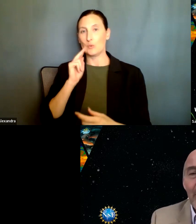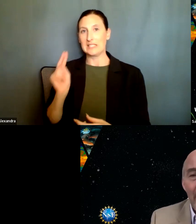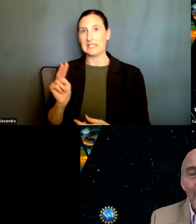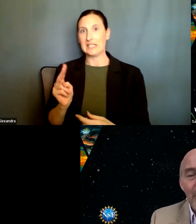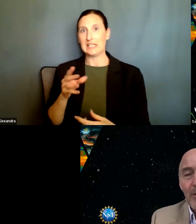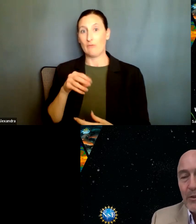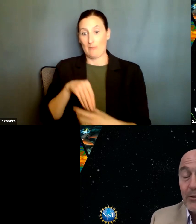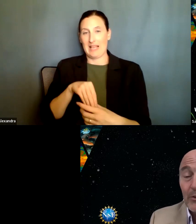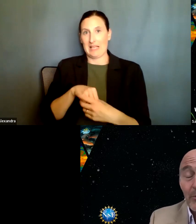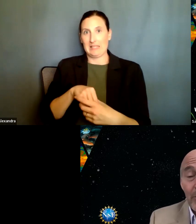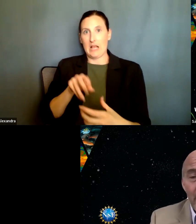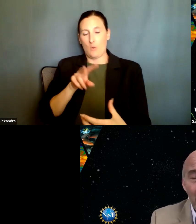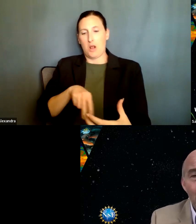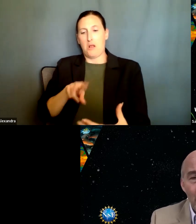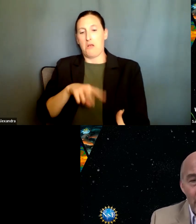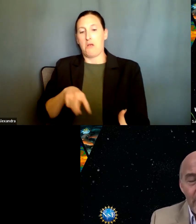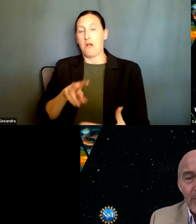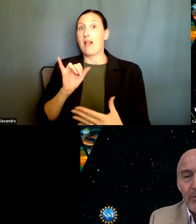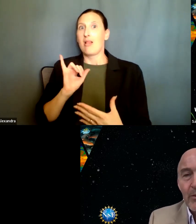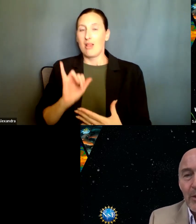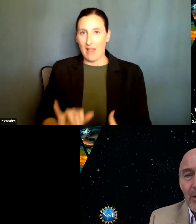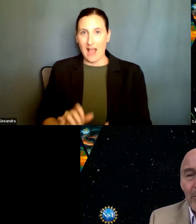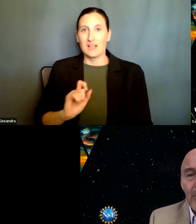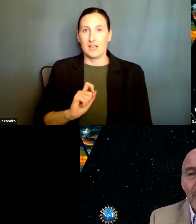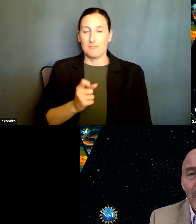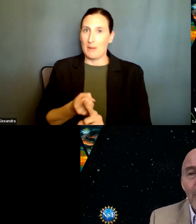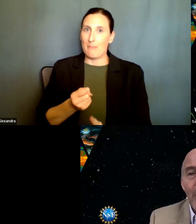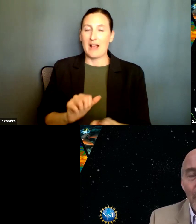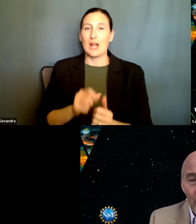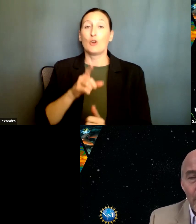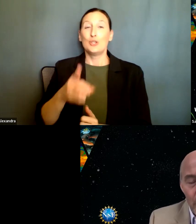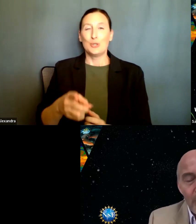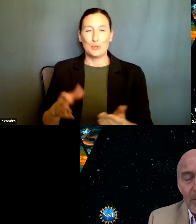That can make a huge difference in how you present things and what you submit,